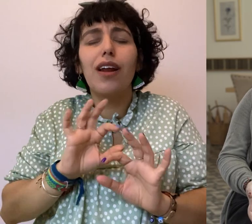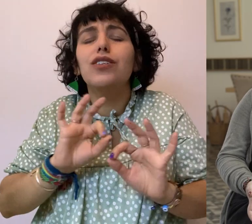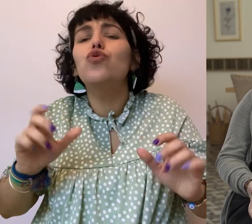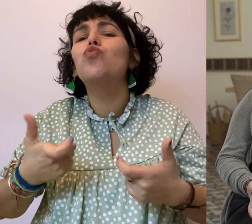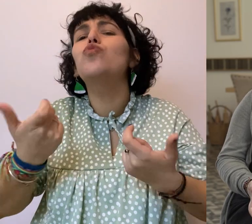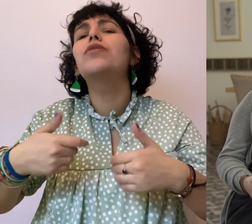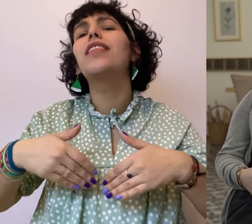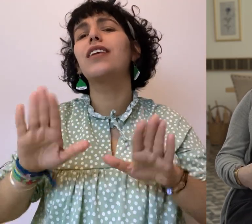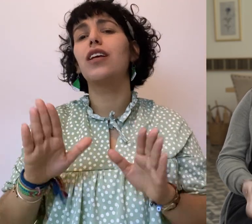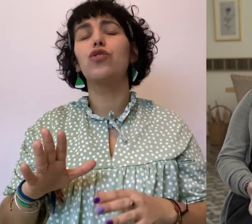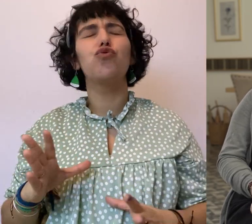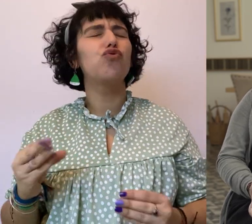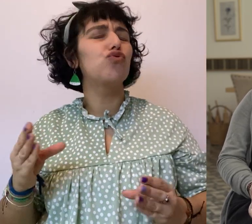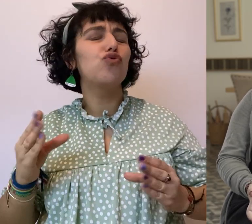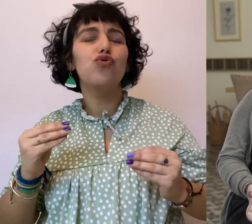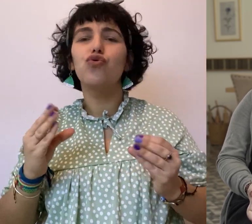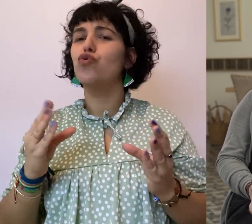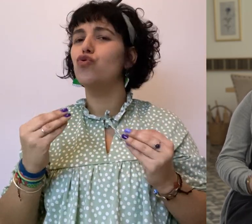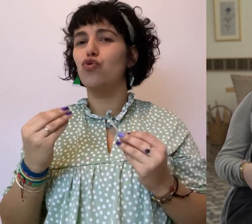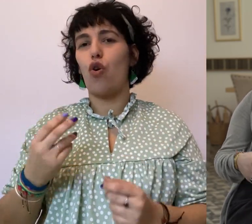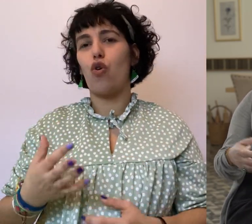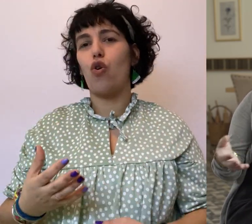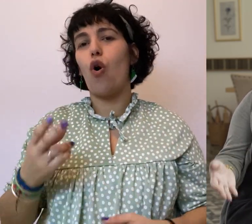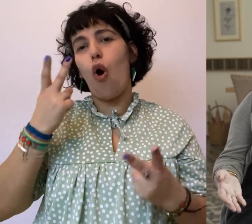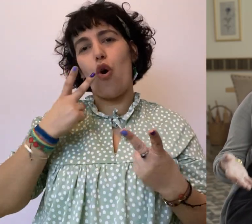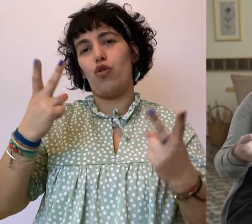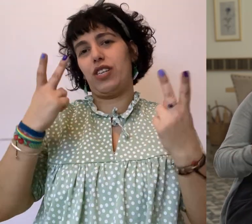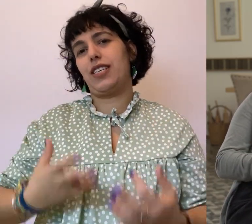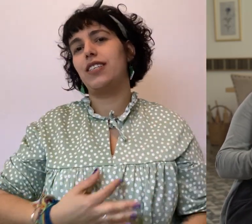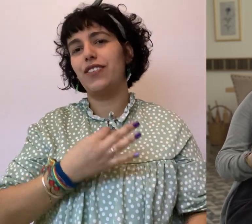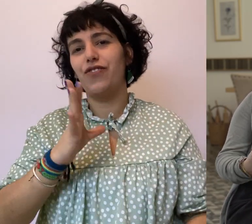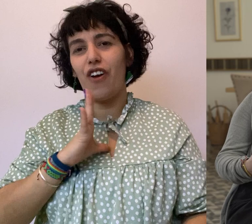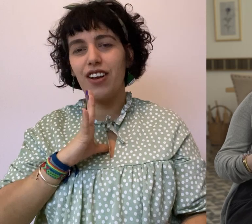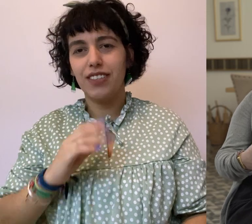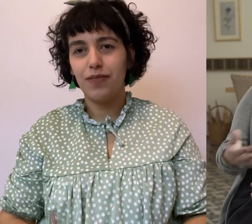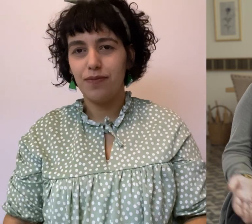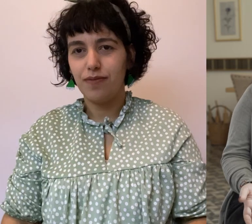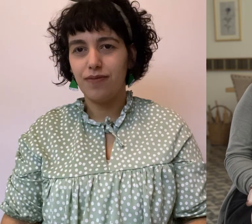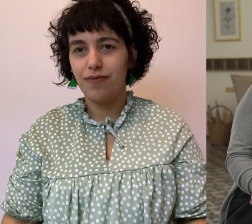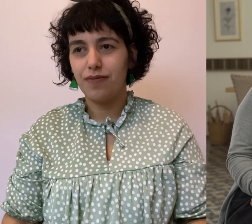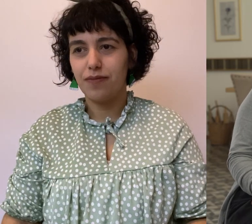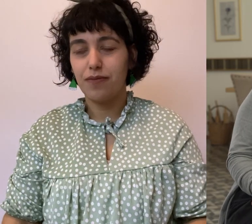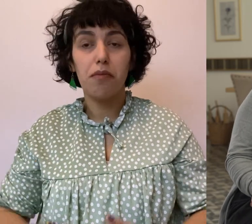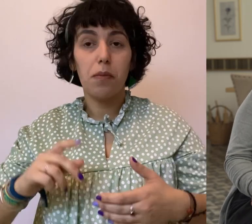It was an incredibly liberating thing. Moreover, how can I say? My friends were also very surprised.